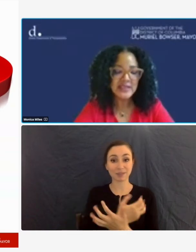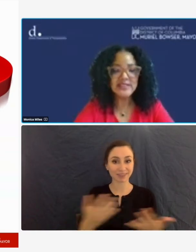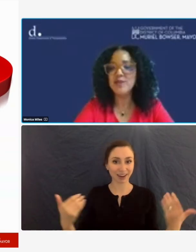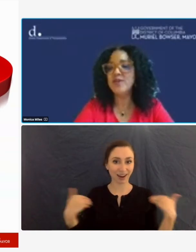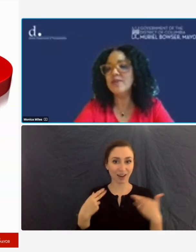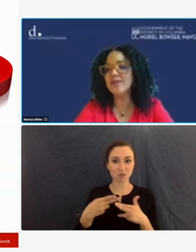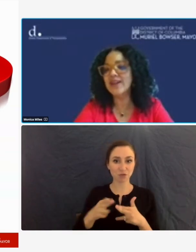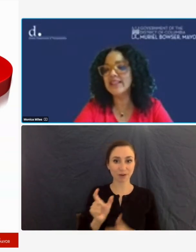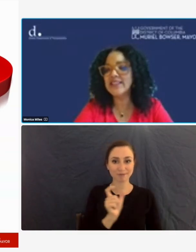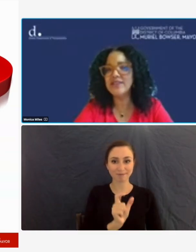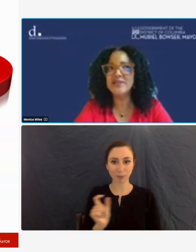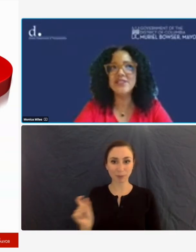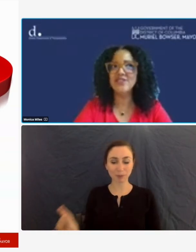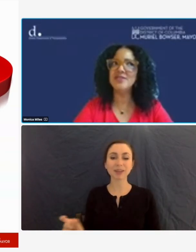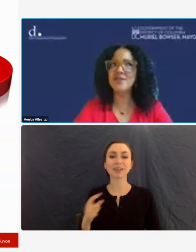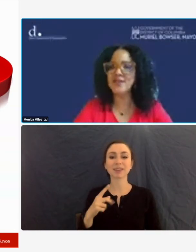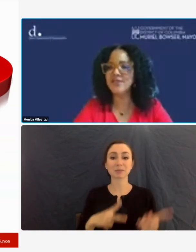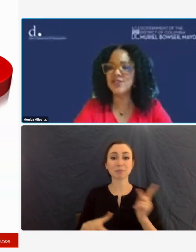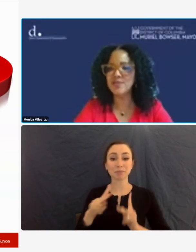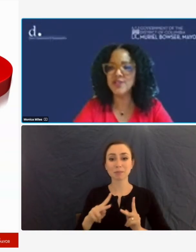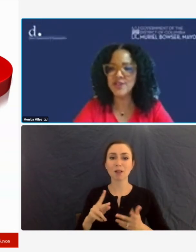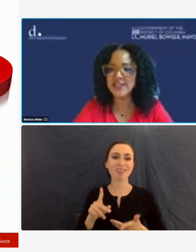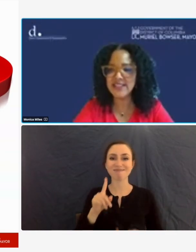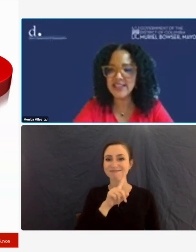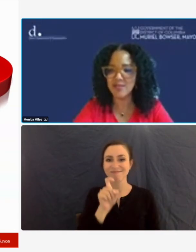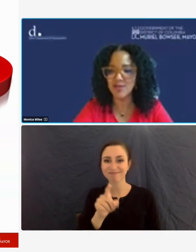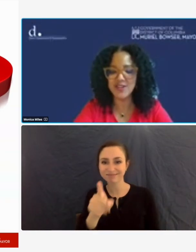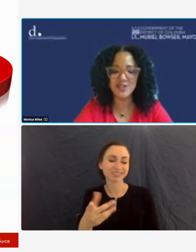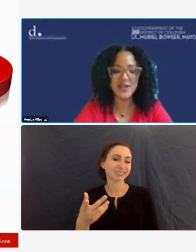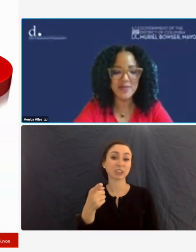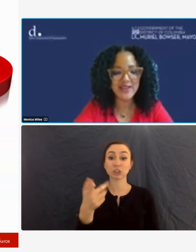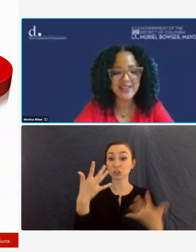when people are asking you did you do your did you complete your ncm what they're talking about is